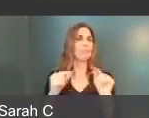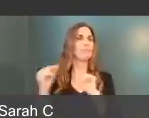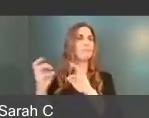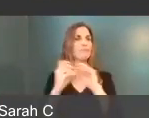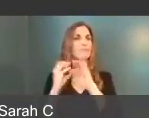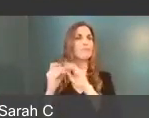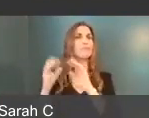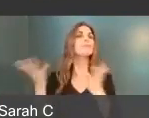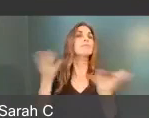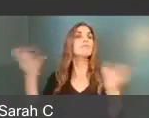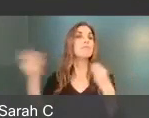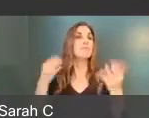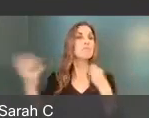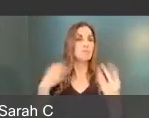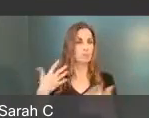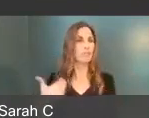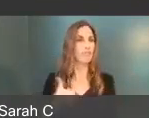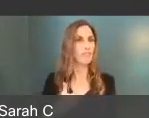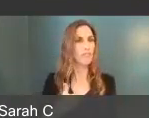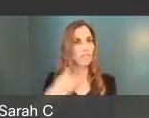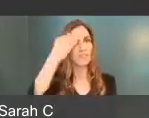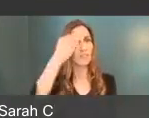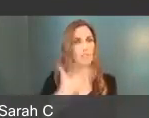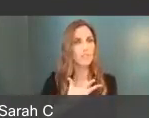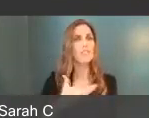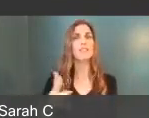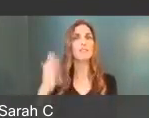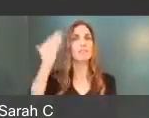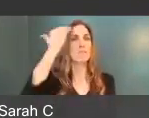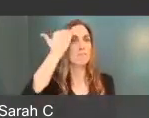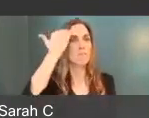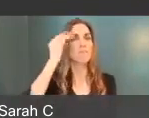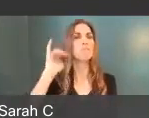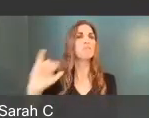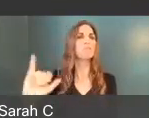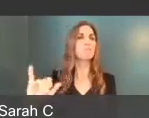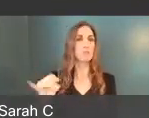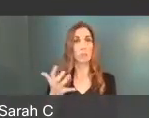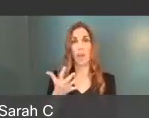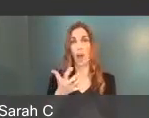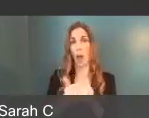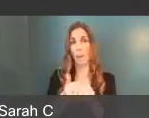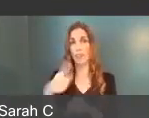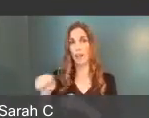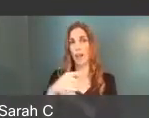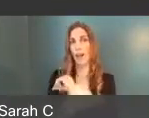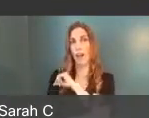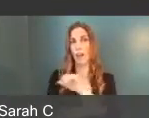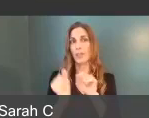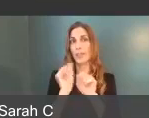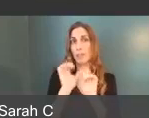are staying aware of it and we'll continue to update County employees as they need